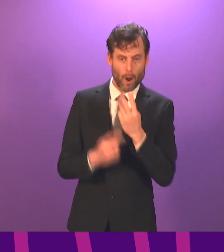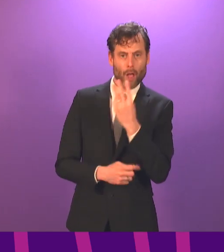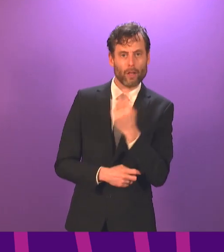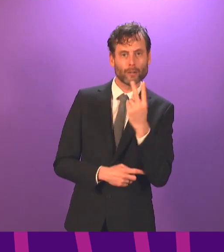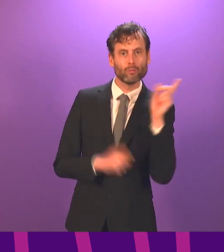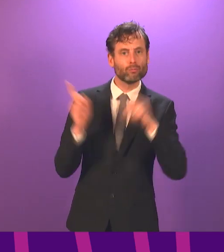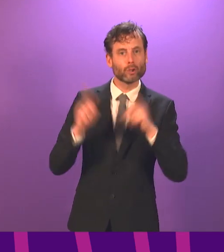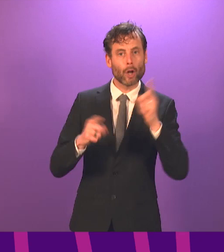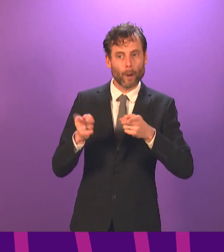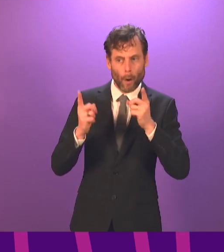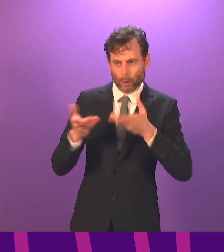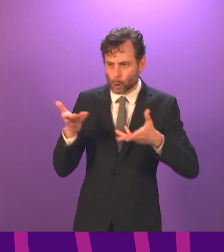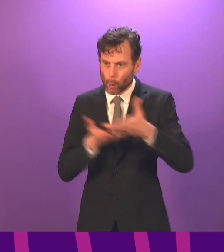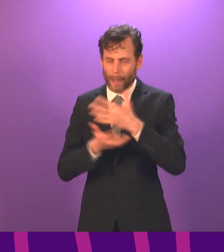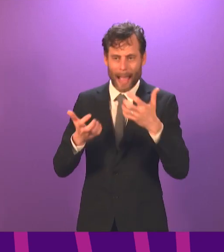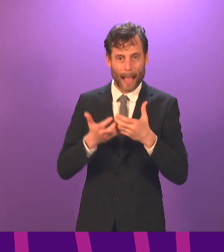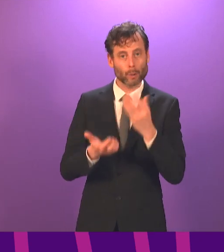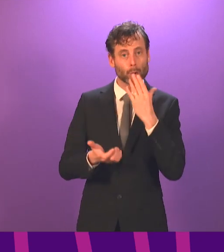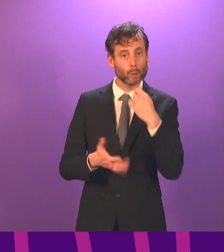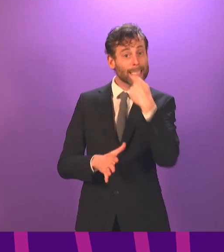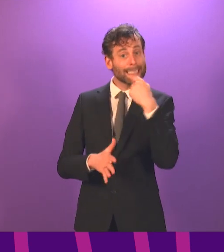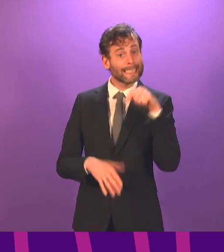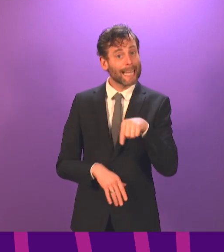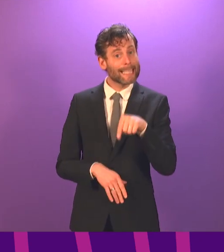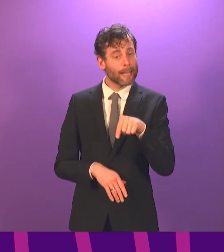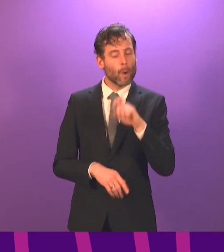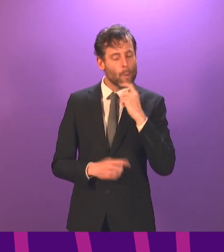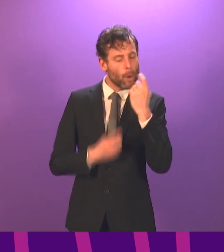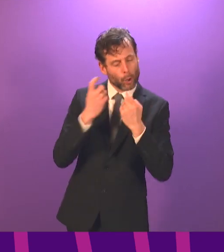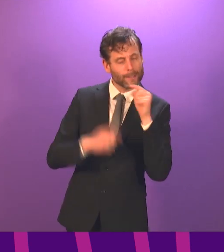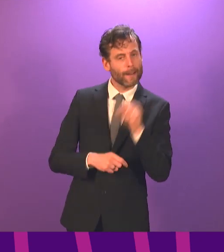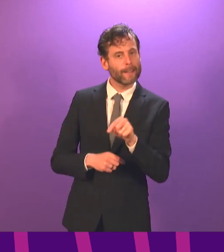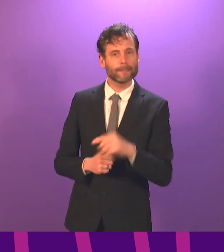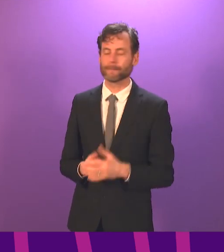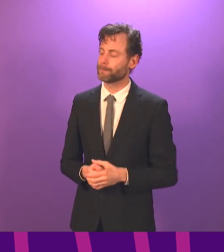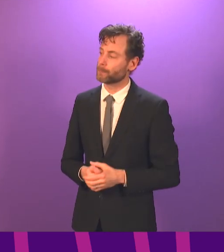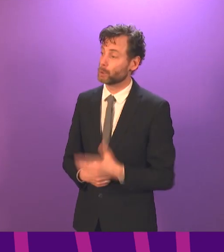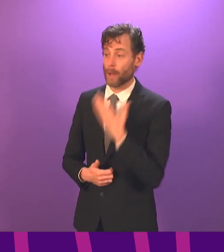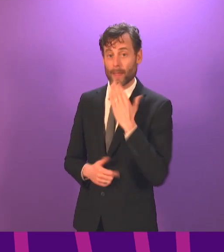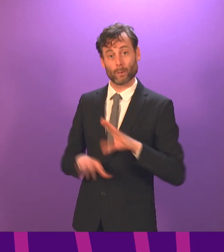and we will consider the matter further when we have received the relevant responses. The Deputy Presiding Officer: That concludes questions on the